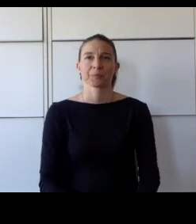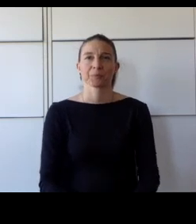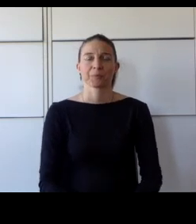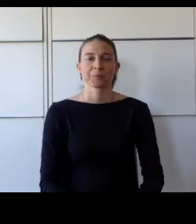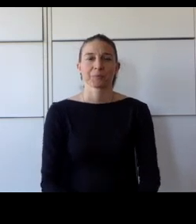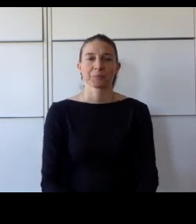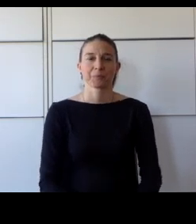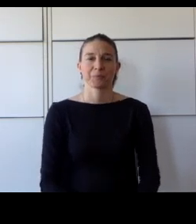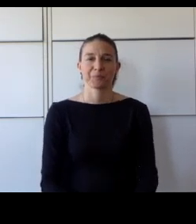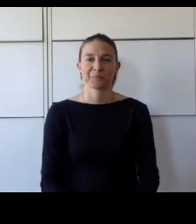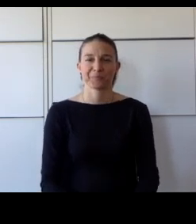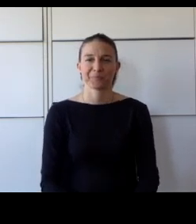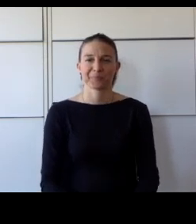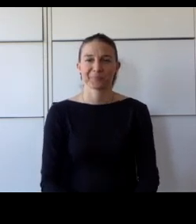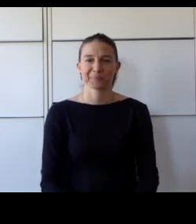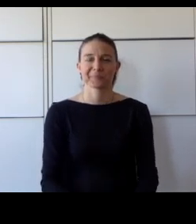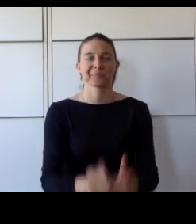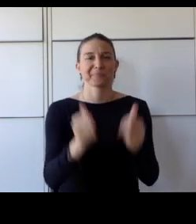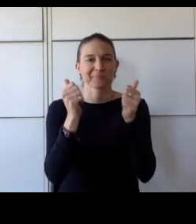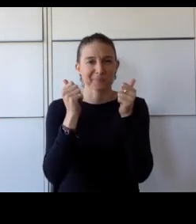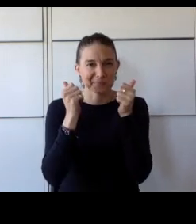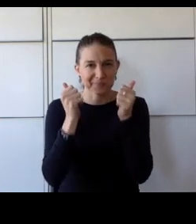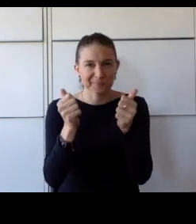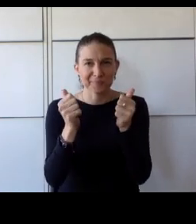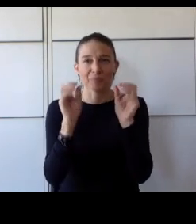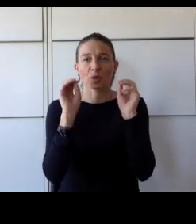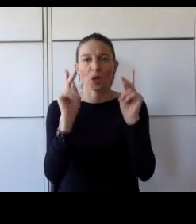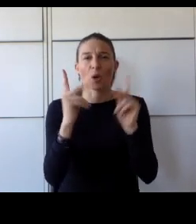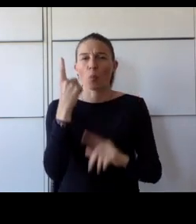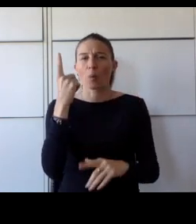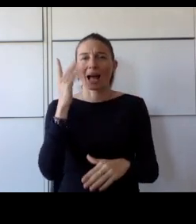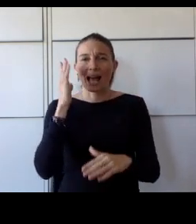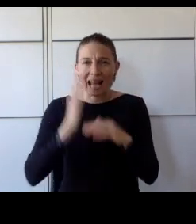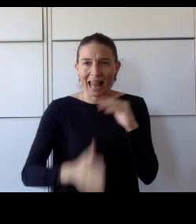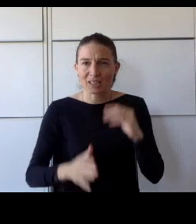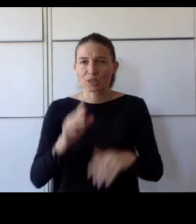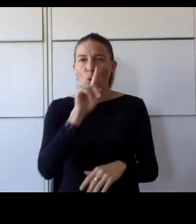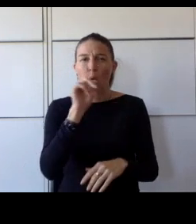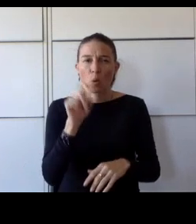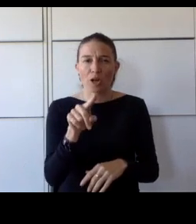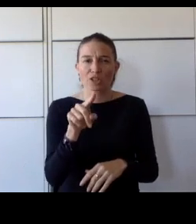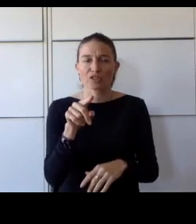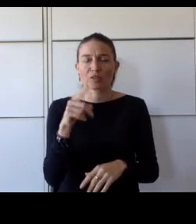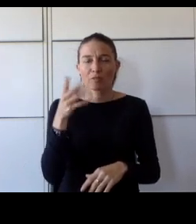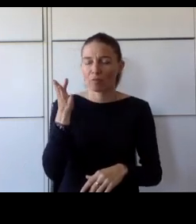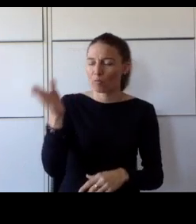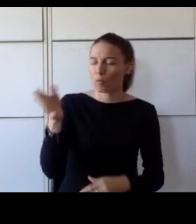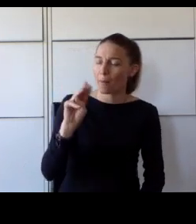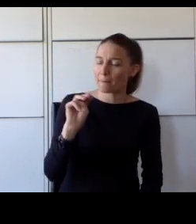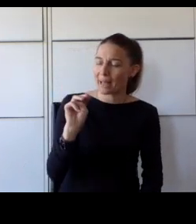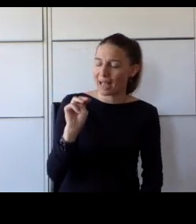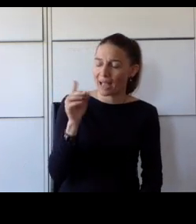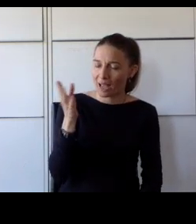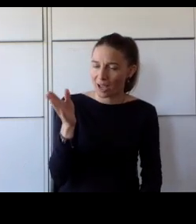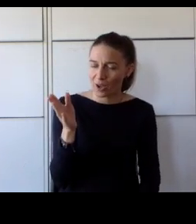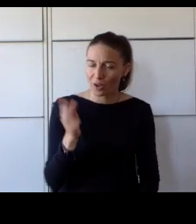Okay. Great. Thanks so maybe one last question for Mher. You mentioned the connection to the Accessibility Act